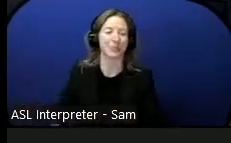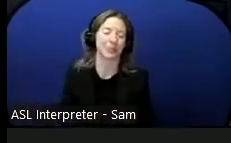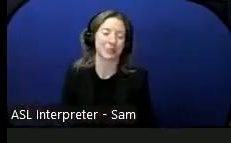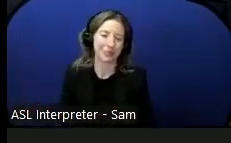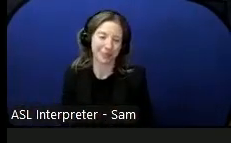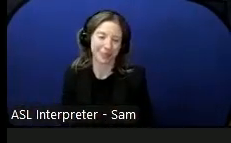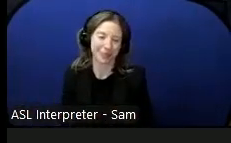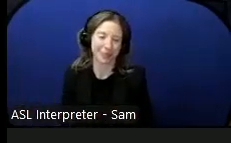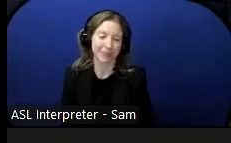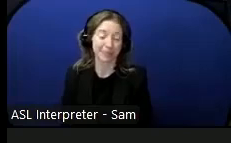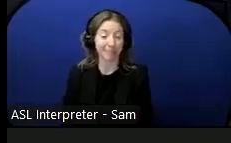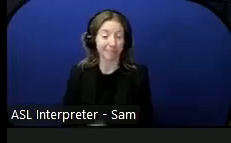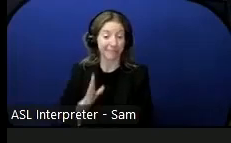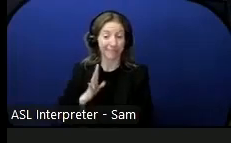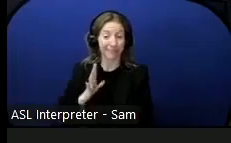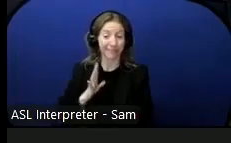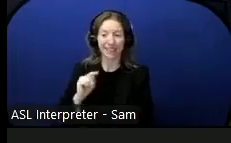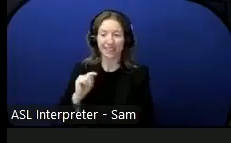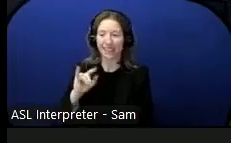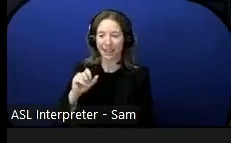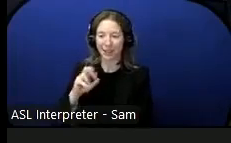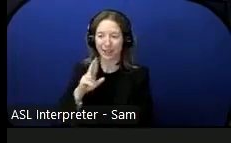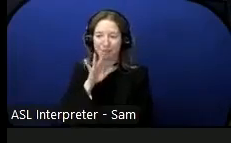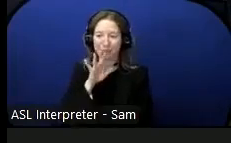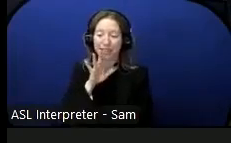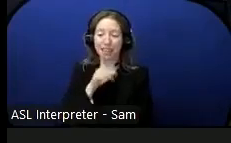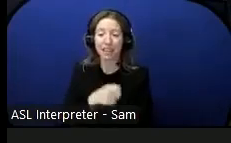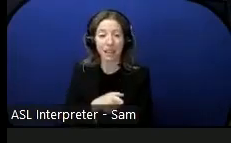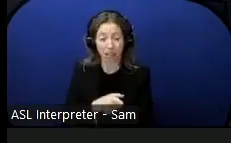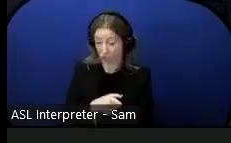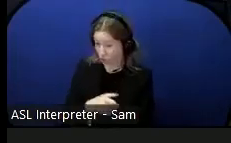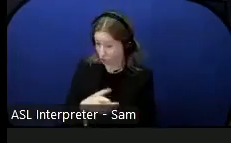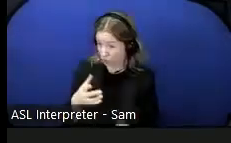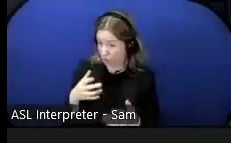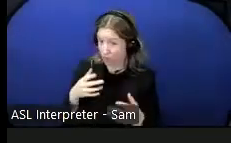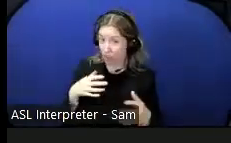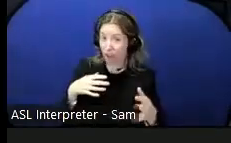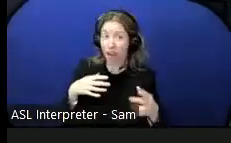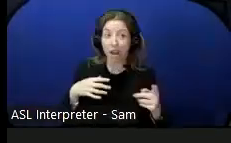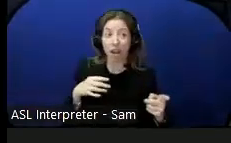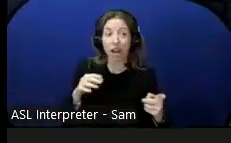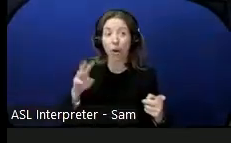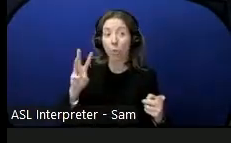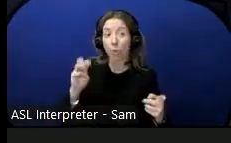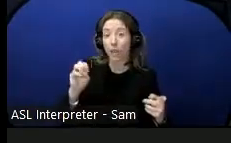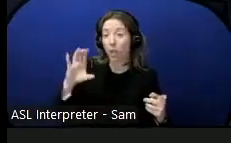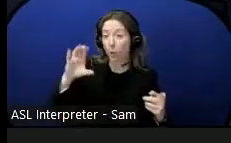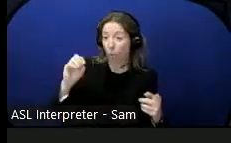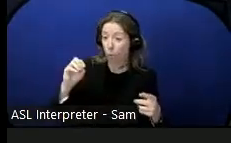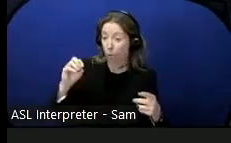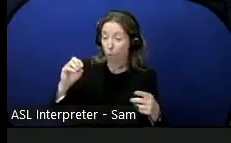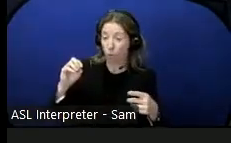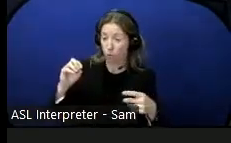Tyler: All right. Lynn: Do you want me to do the explanation about the company part? Tyler: Oh, sure, yeah, you can do that one. Tyler: Okay.